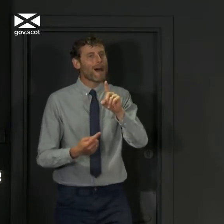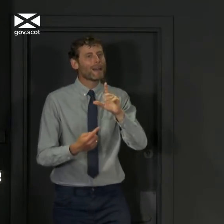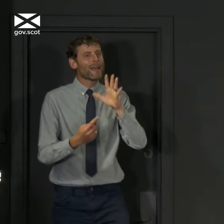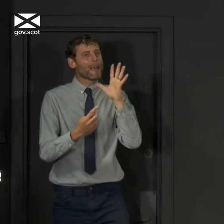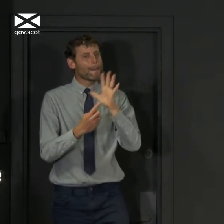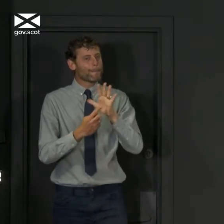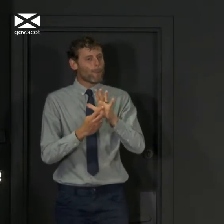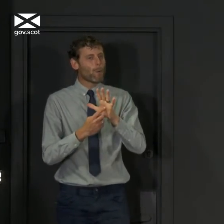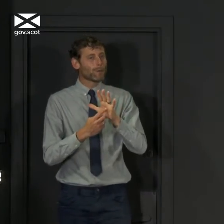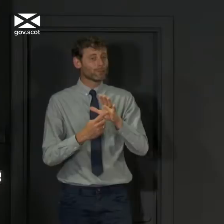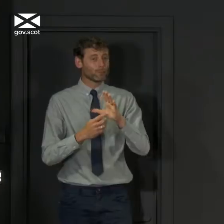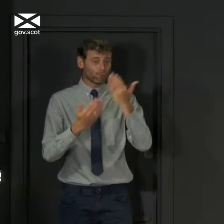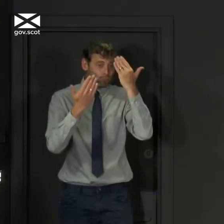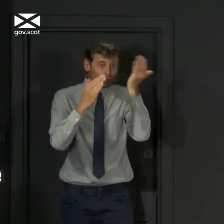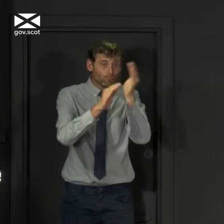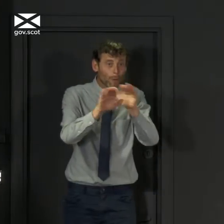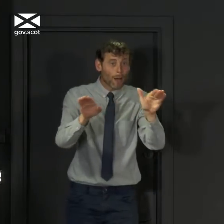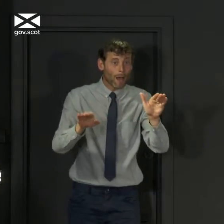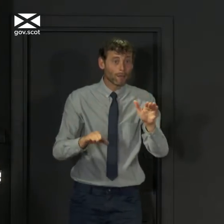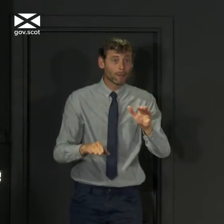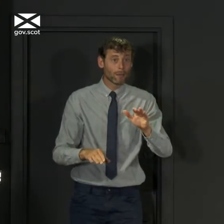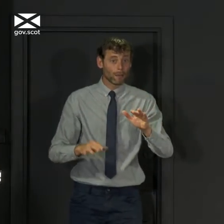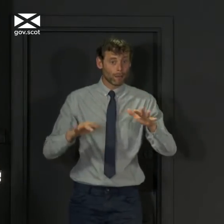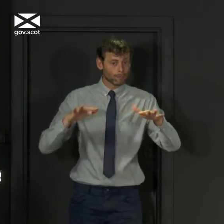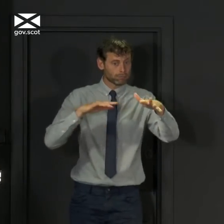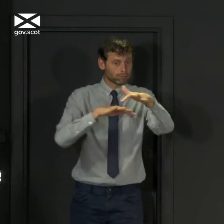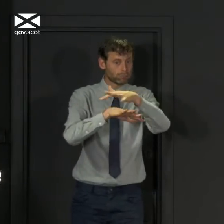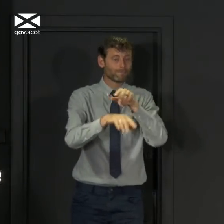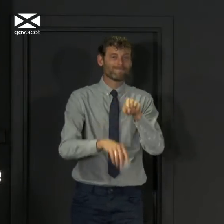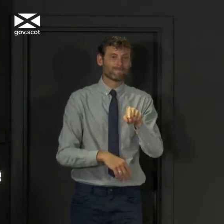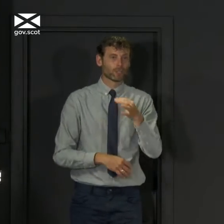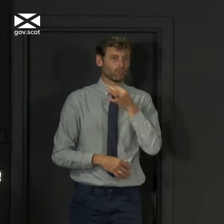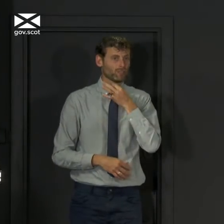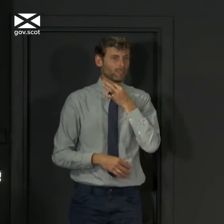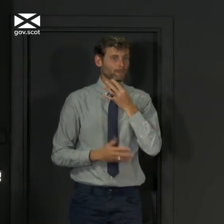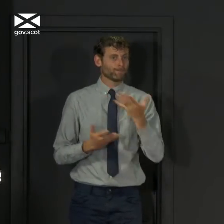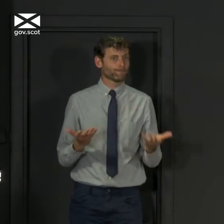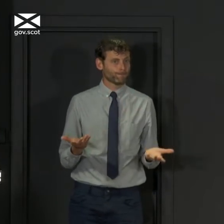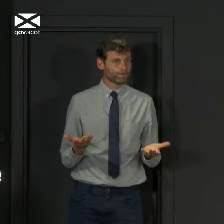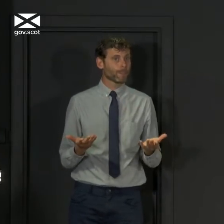kind of gathering presents right now. We know that big gatherings give opportunities for